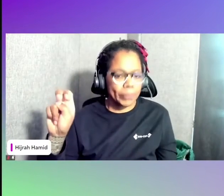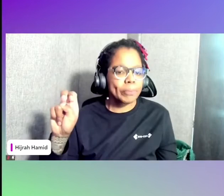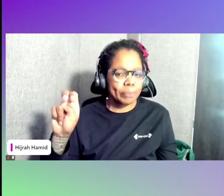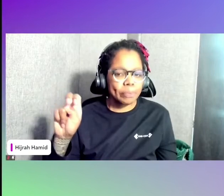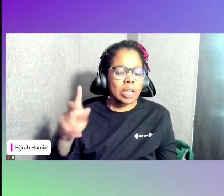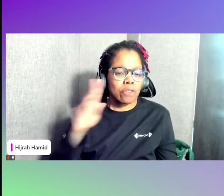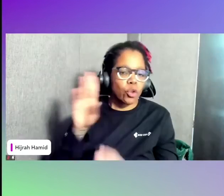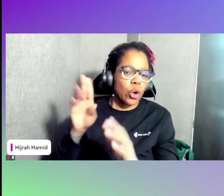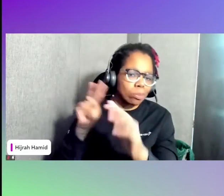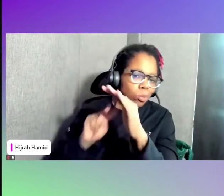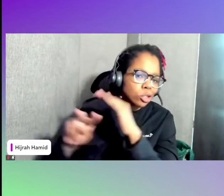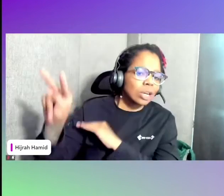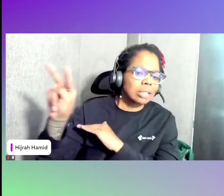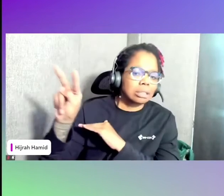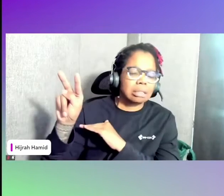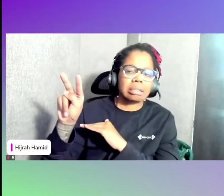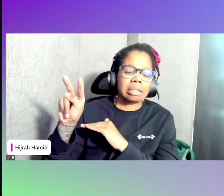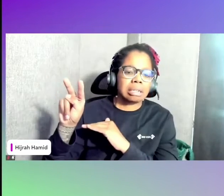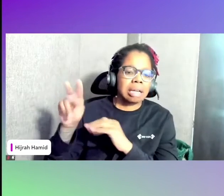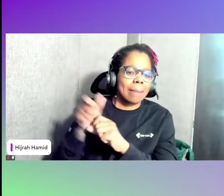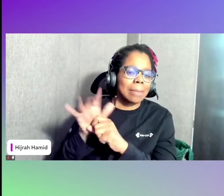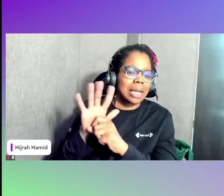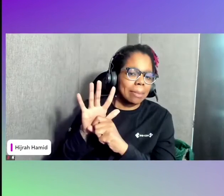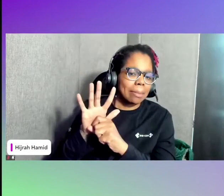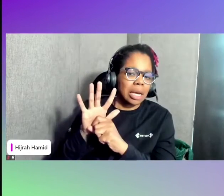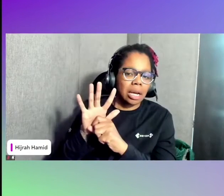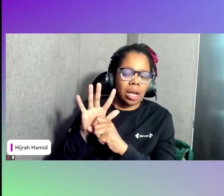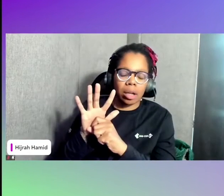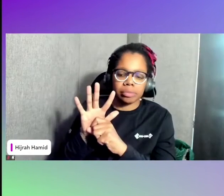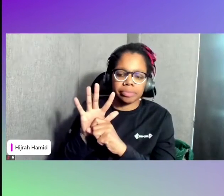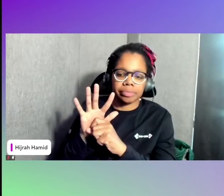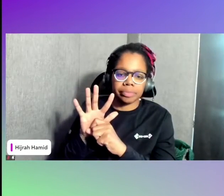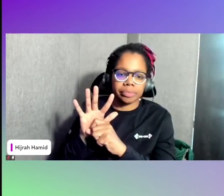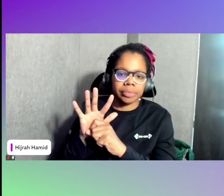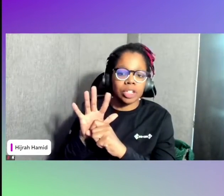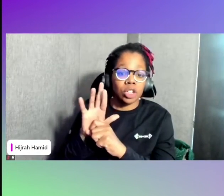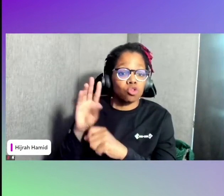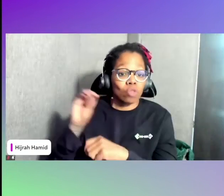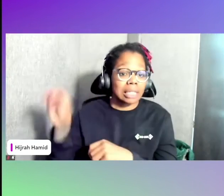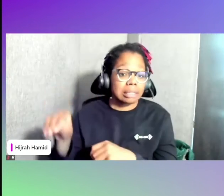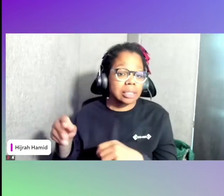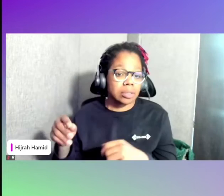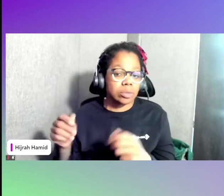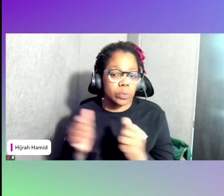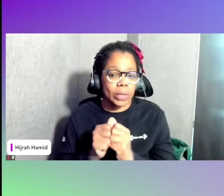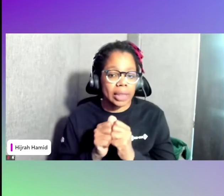and a a dashed line for the slope